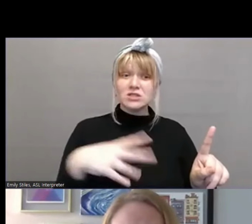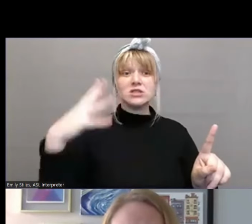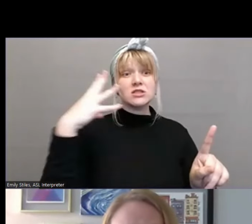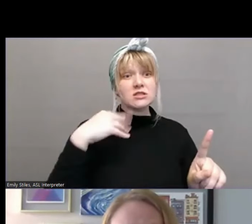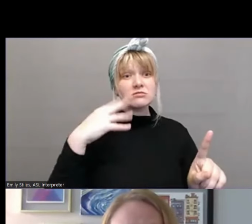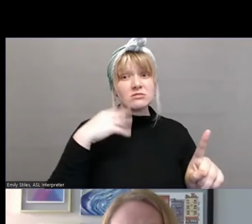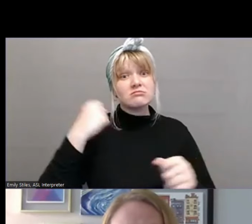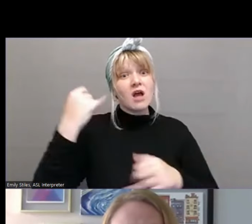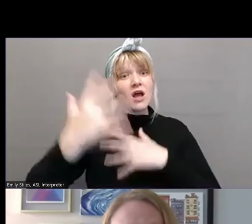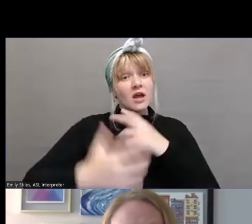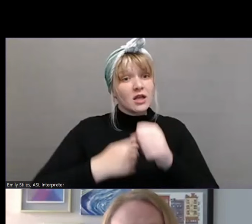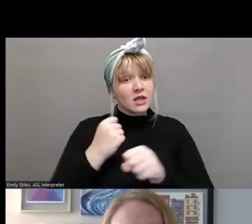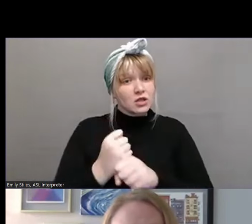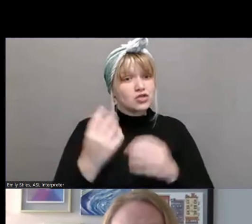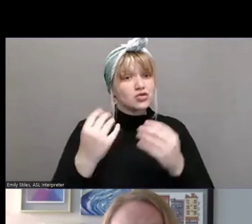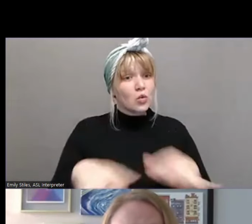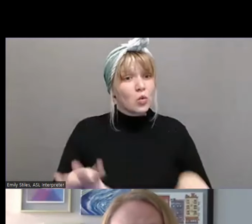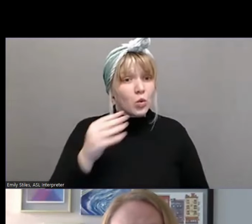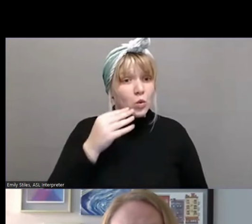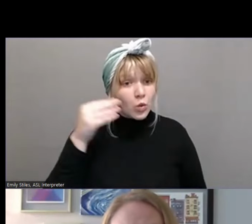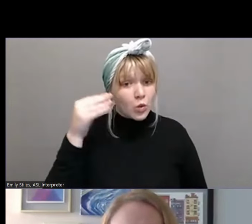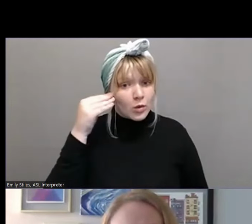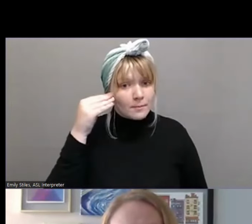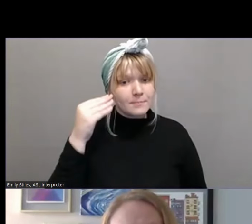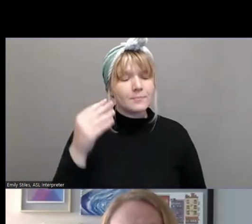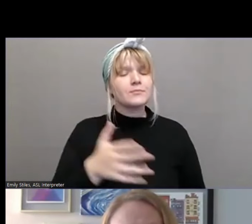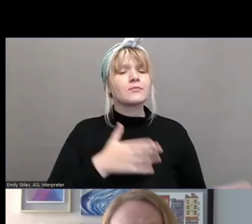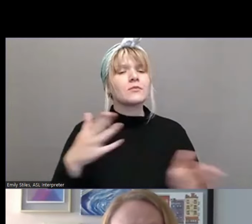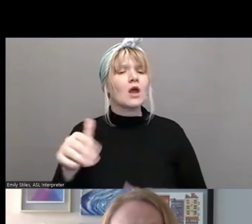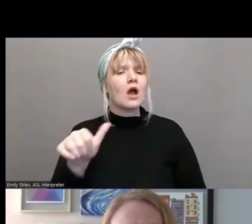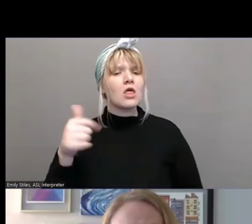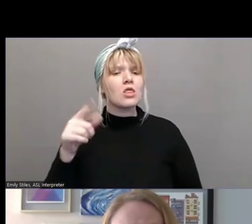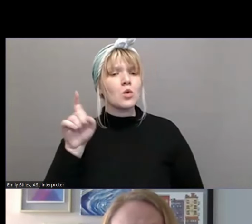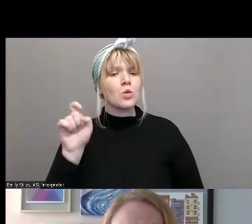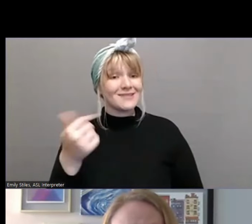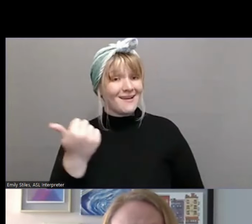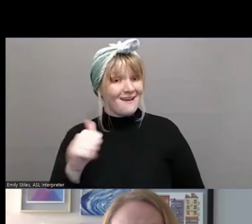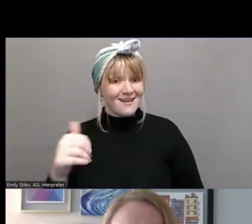And is there any data collected on the successful efforts?